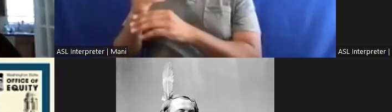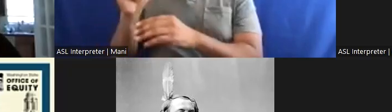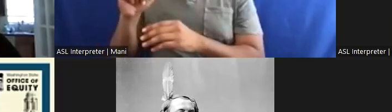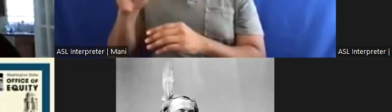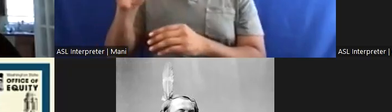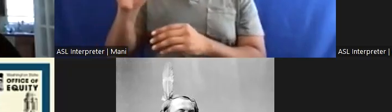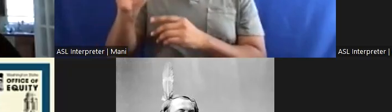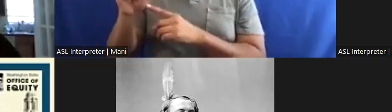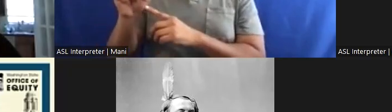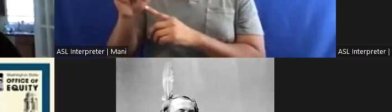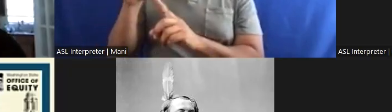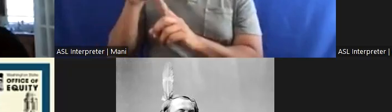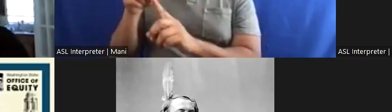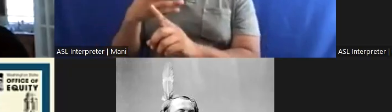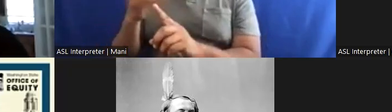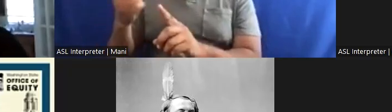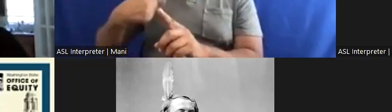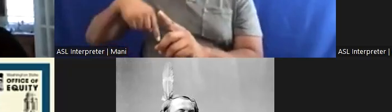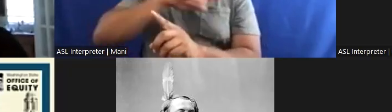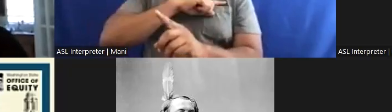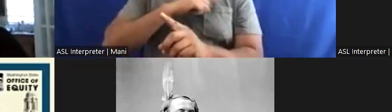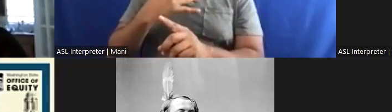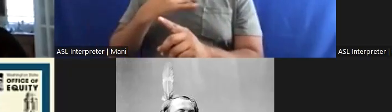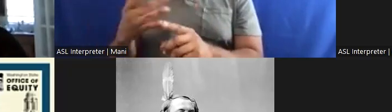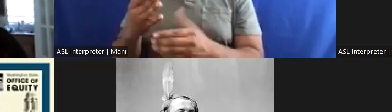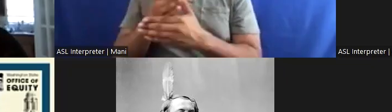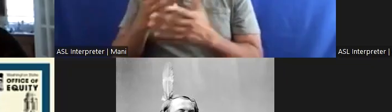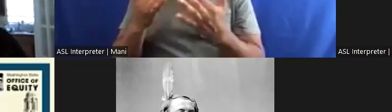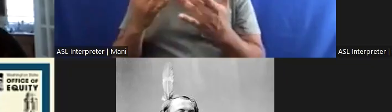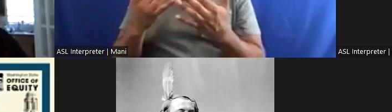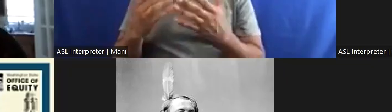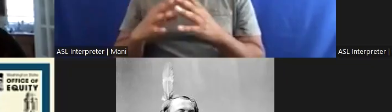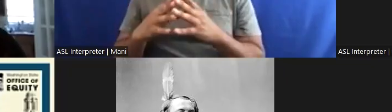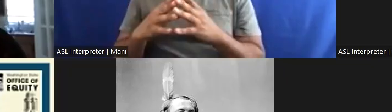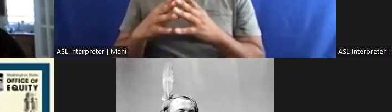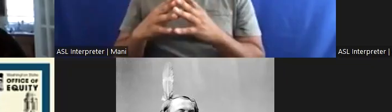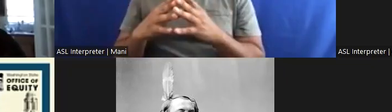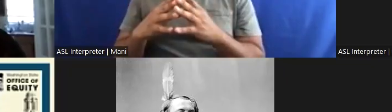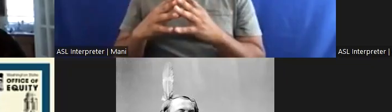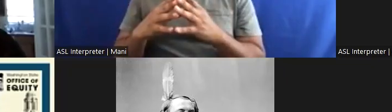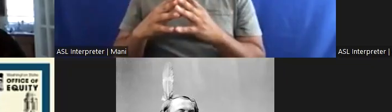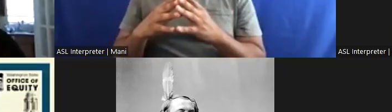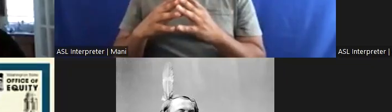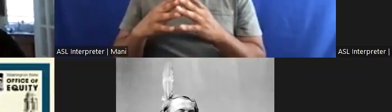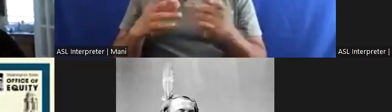and we do, we share, I mean, there's not really a shared database